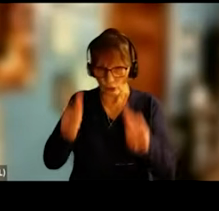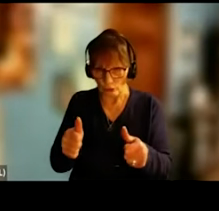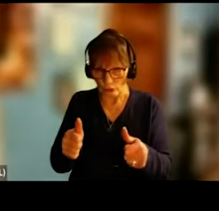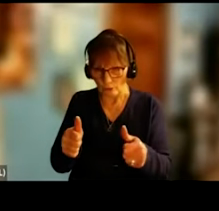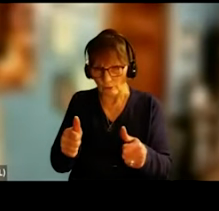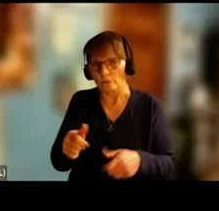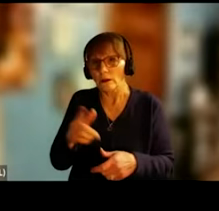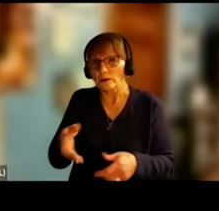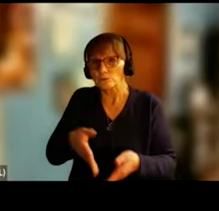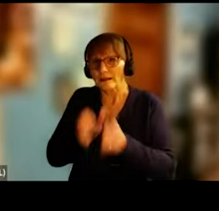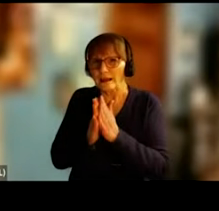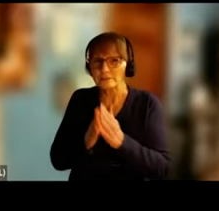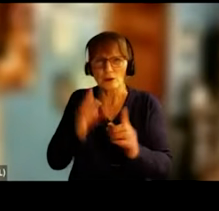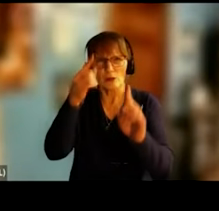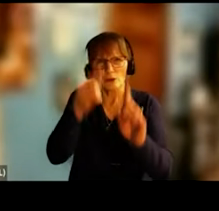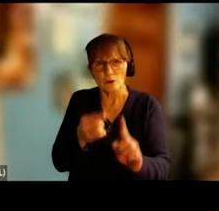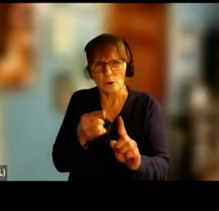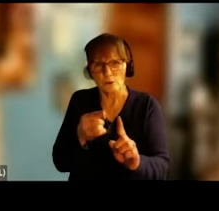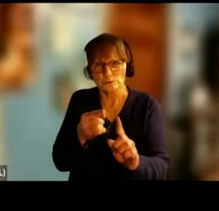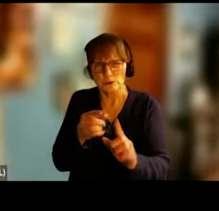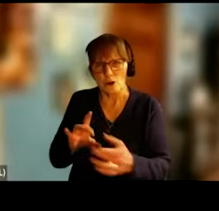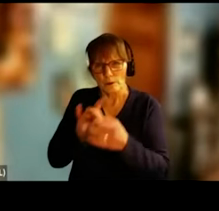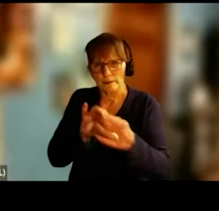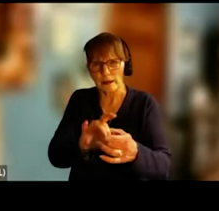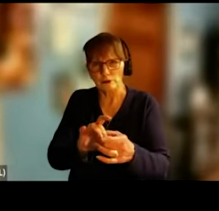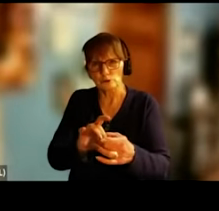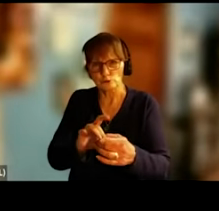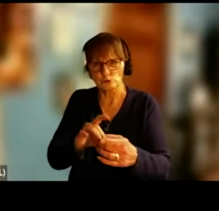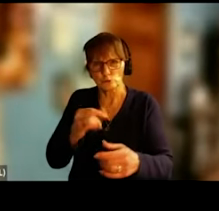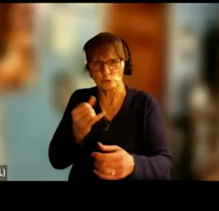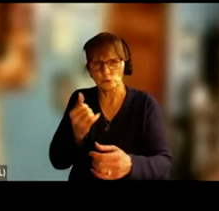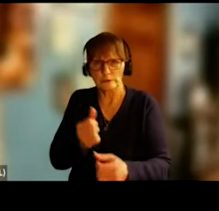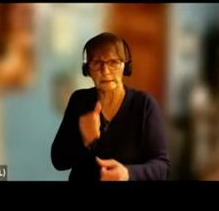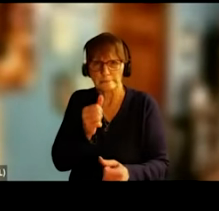it's asking what are their goals around their substance use? And for many individuals at that point, they don't wanna stop drinking.